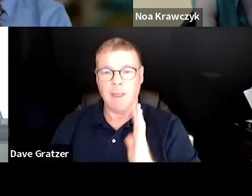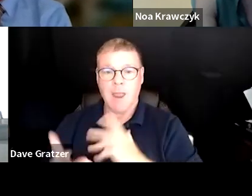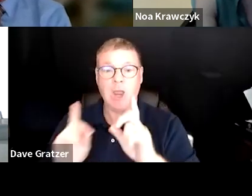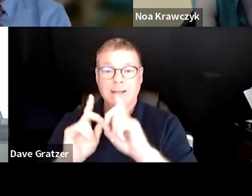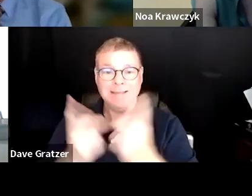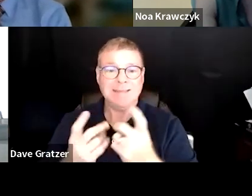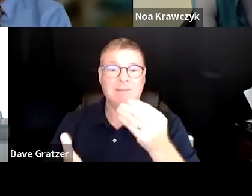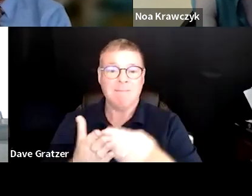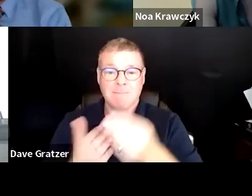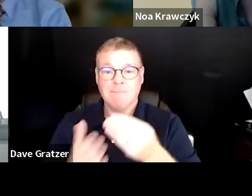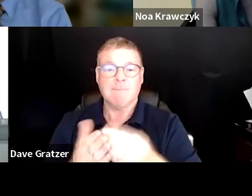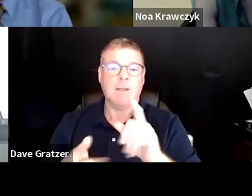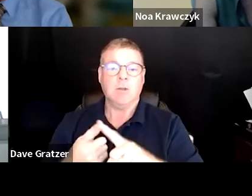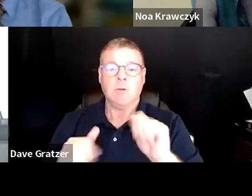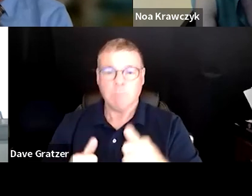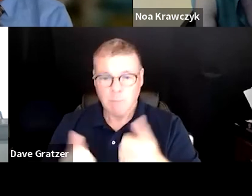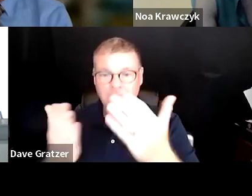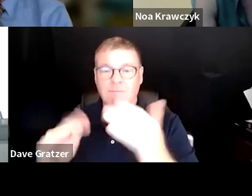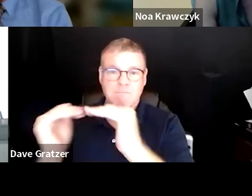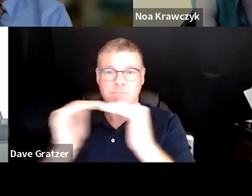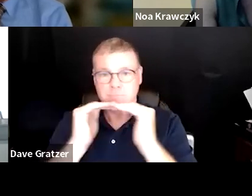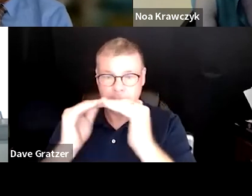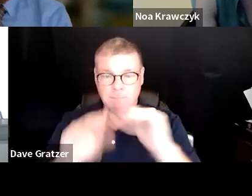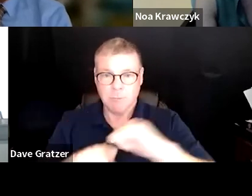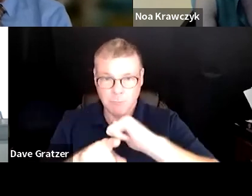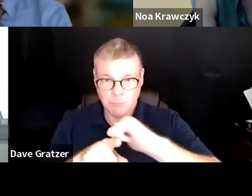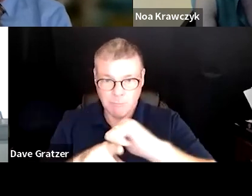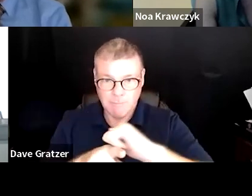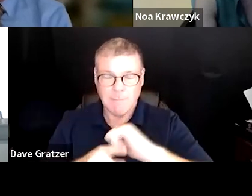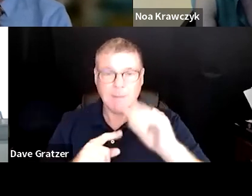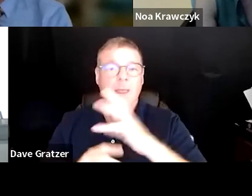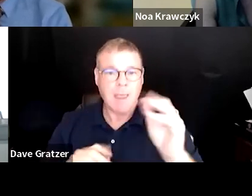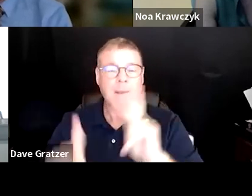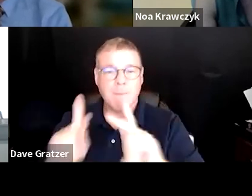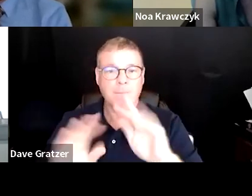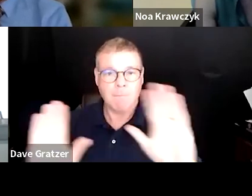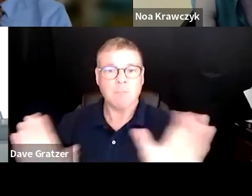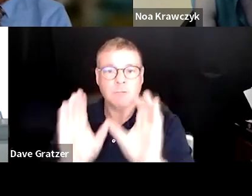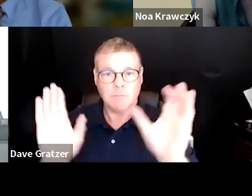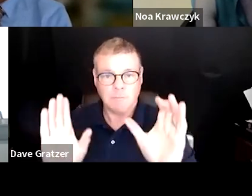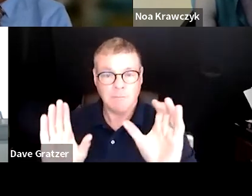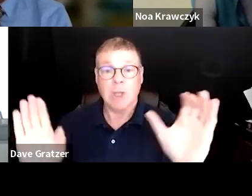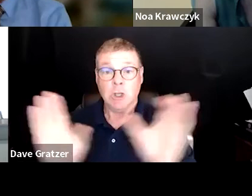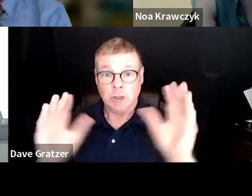to provide peer training and have folks get certified as certified peers.